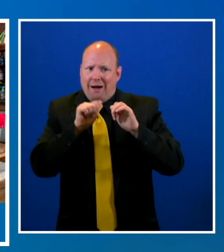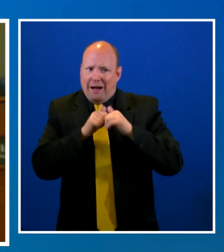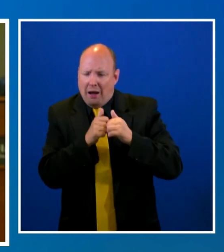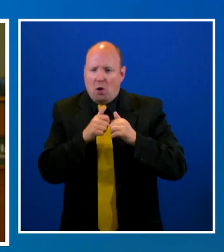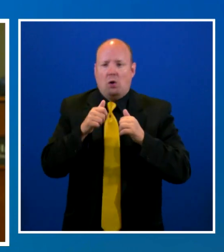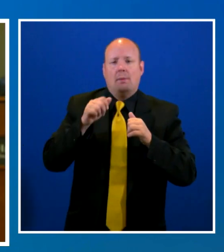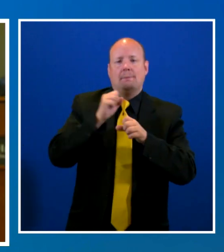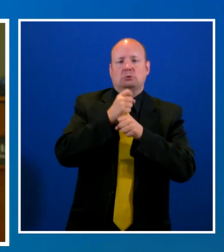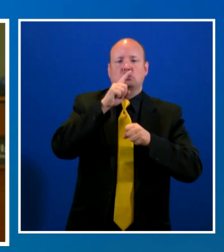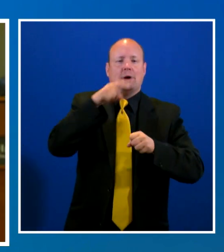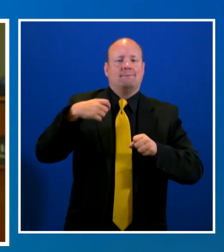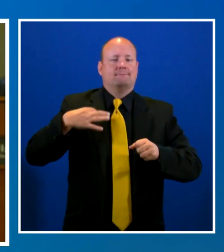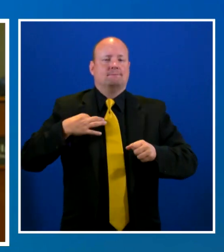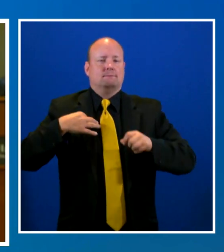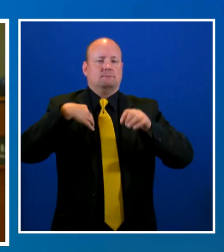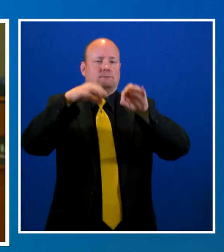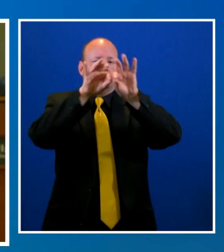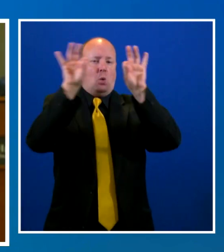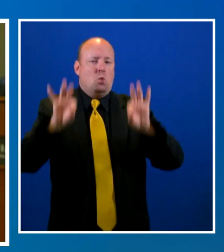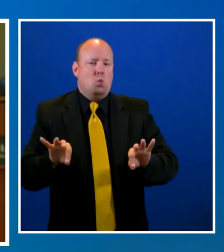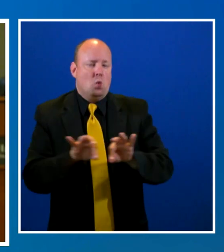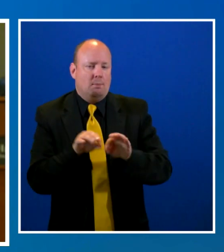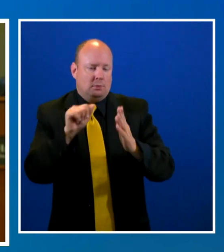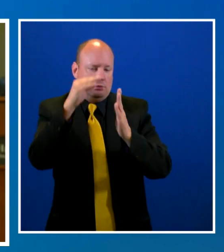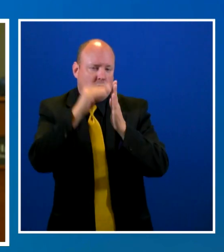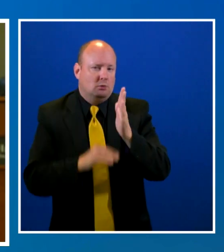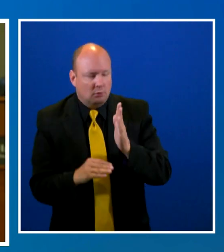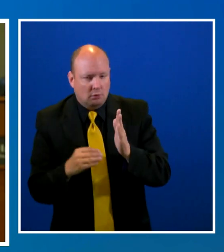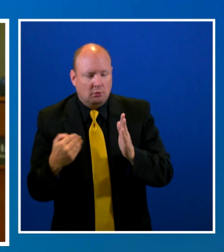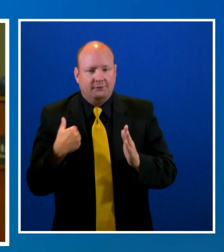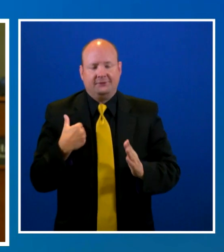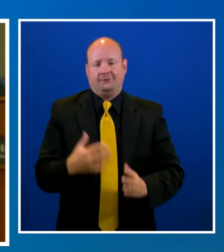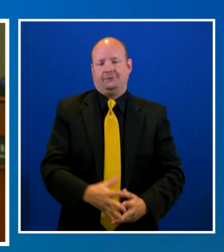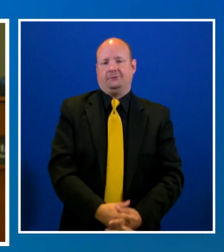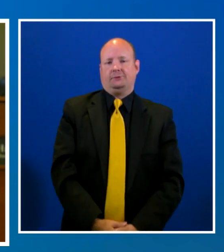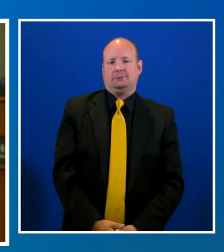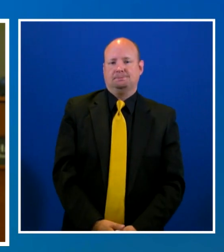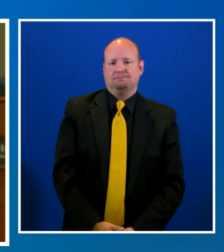Small business owners can also find a list of local, private,